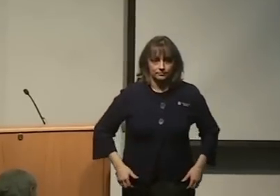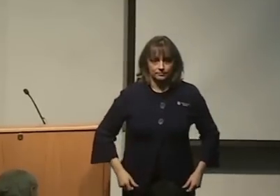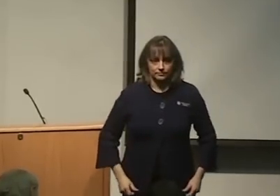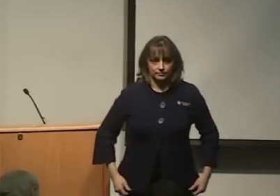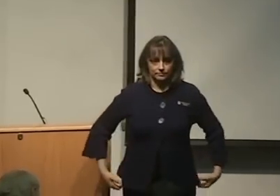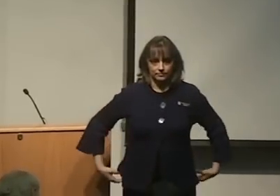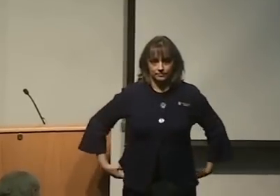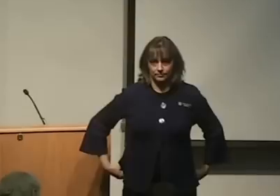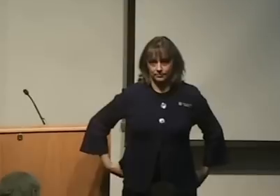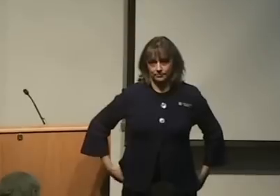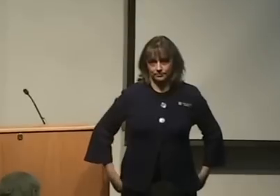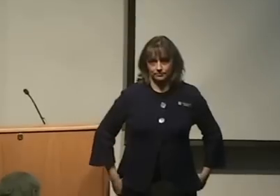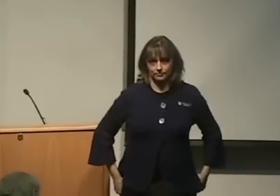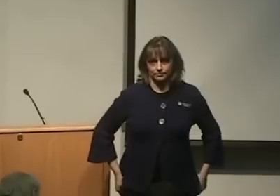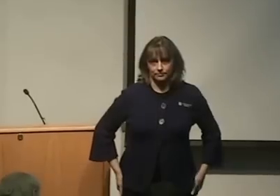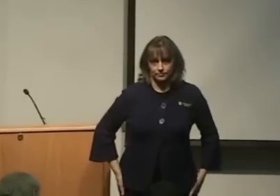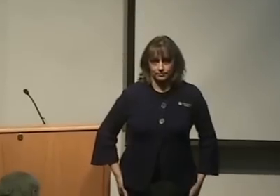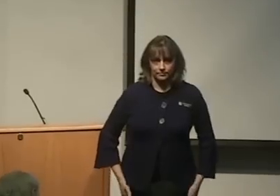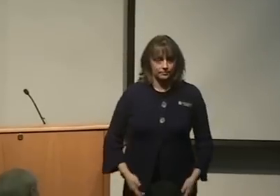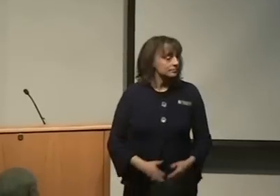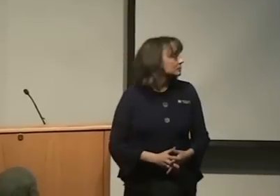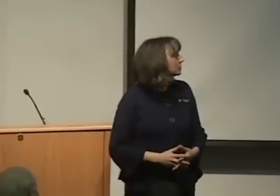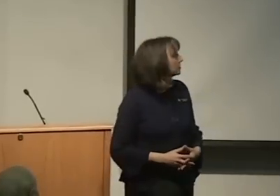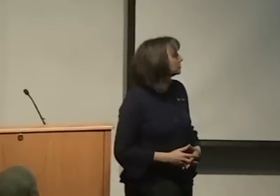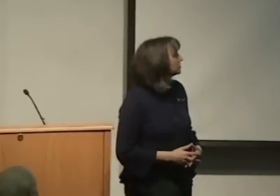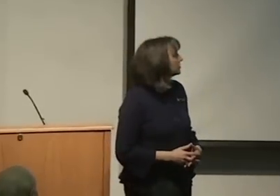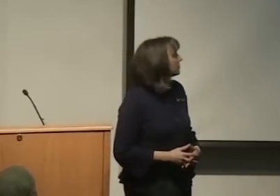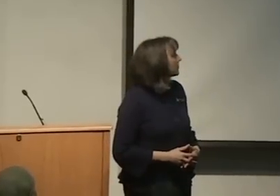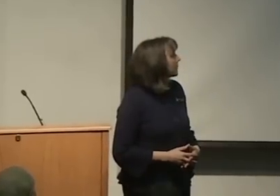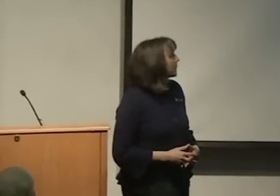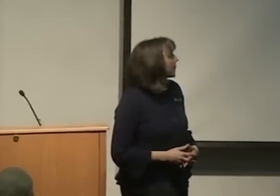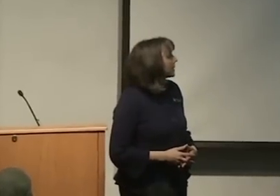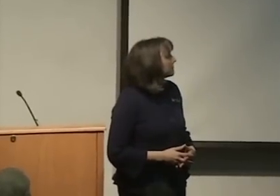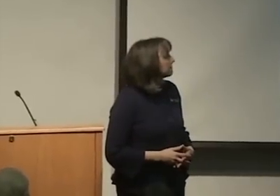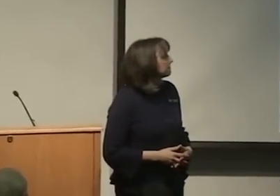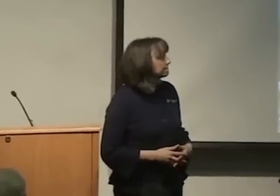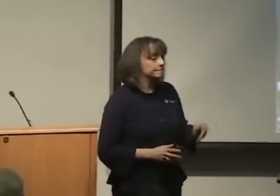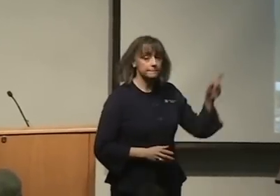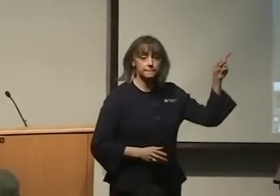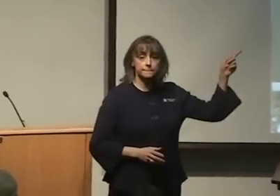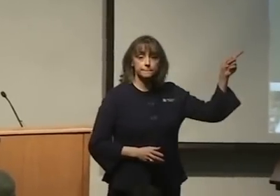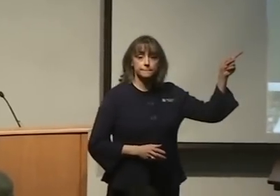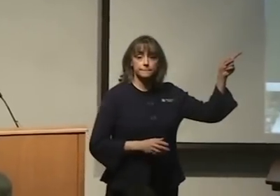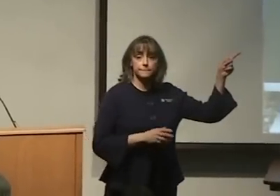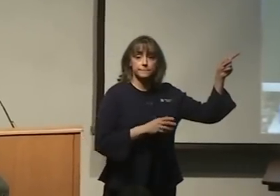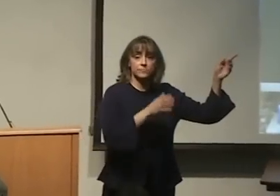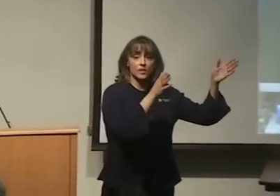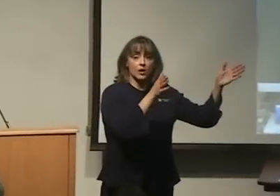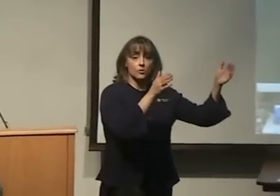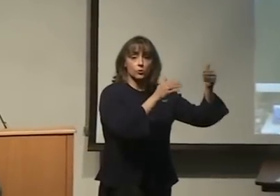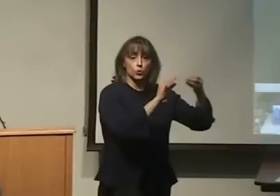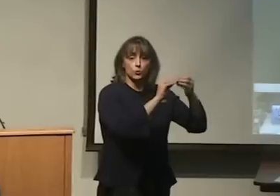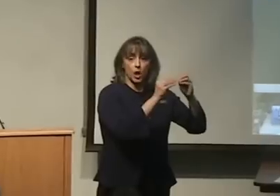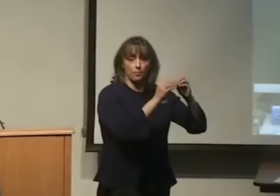it works on your computer. You want to enter as a student. All you need is the room number 810007.